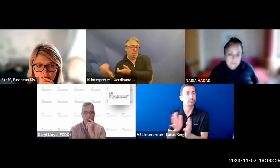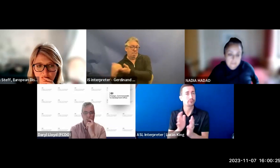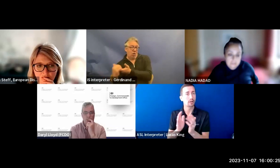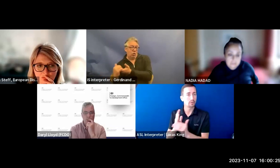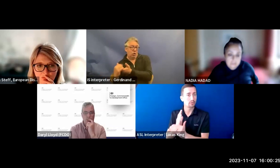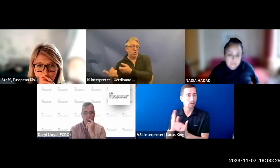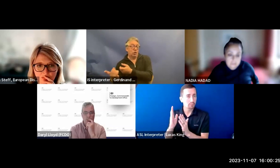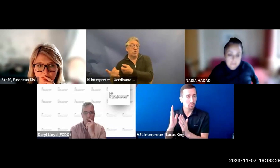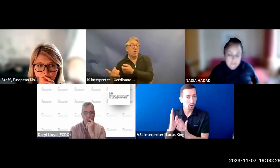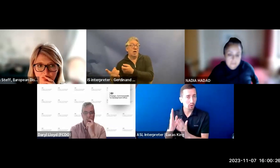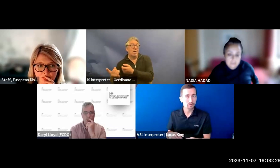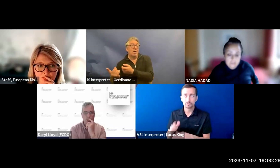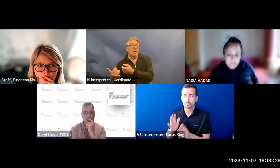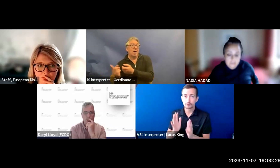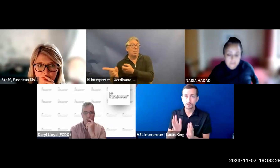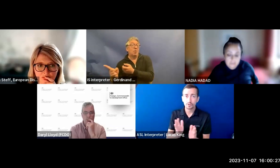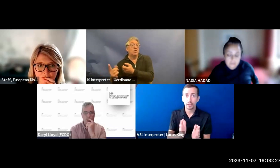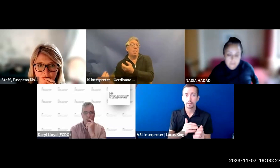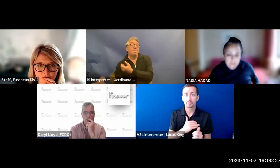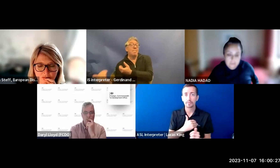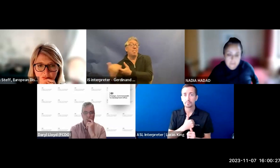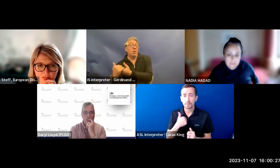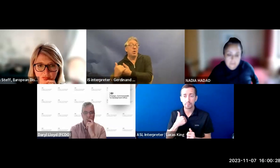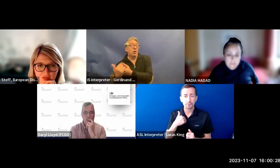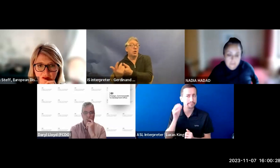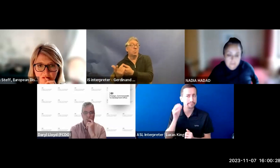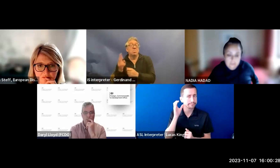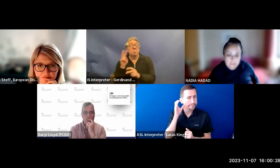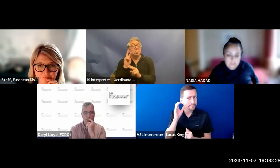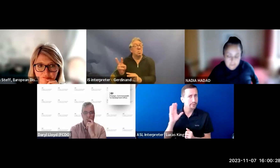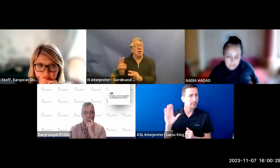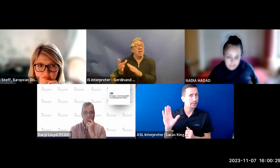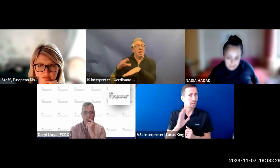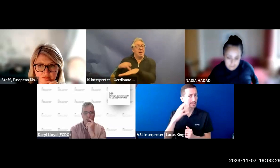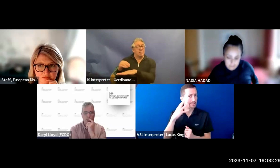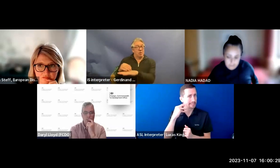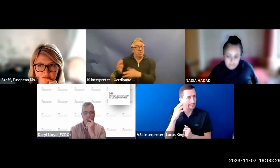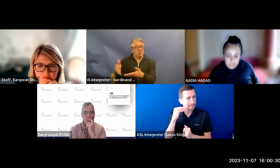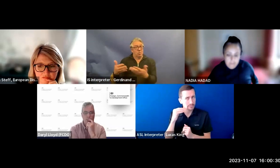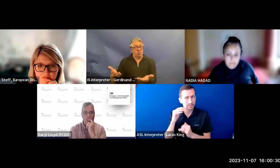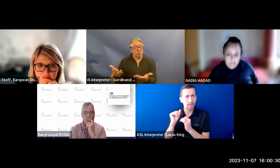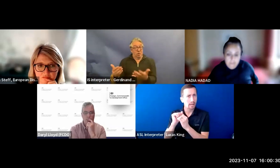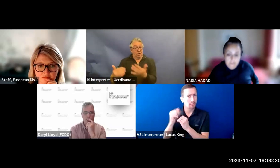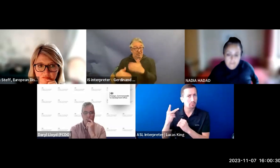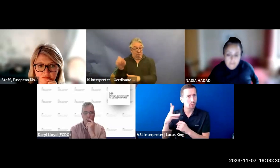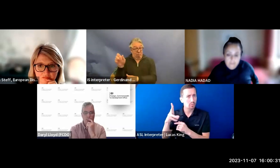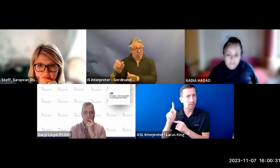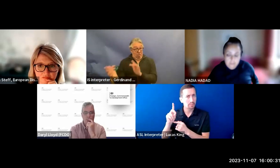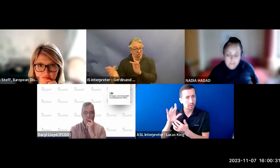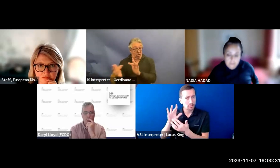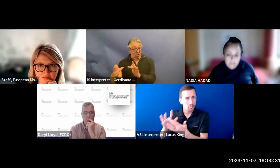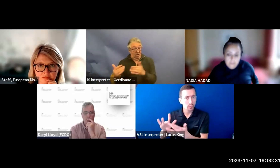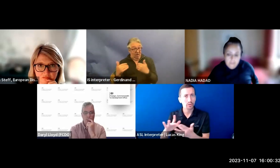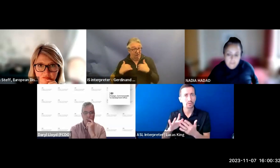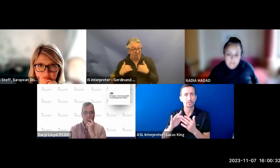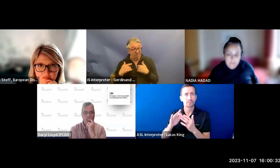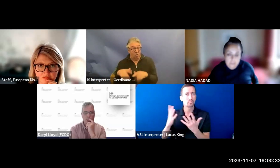to see what is the experience and how are Persons with Disabilities being reached or what are the barriers.